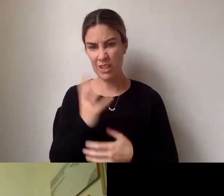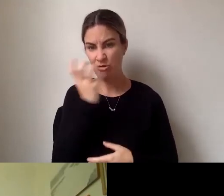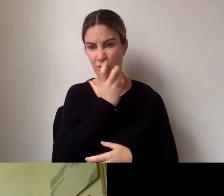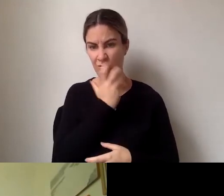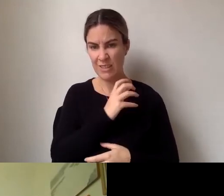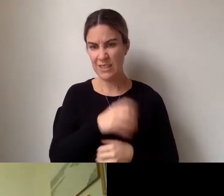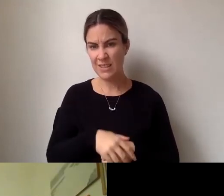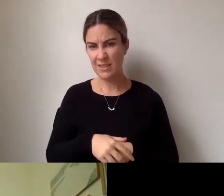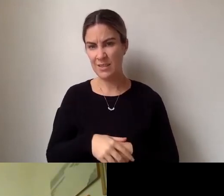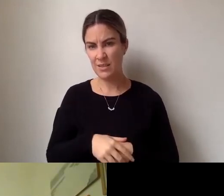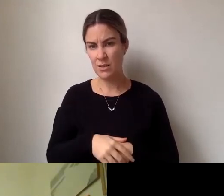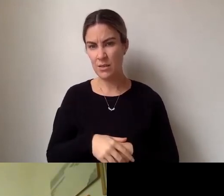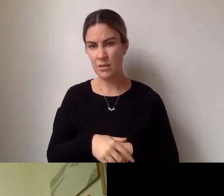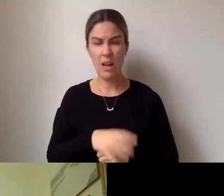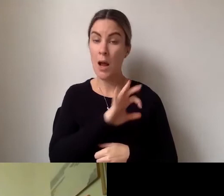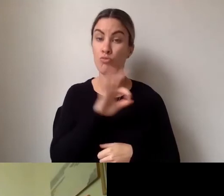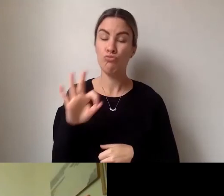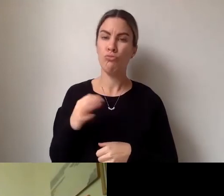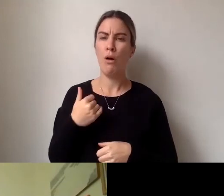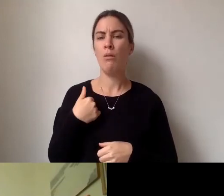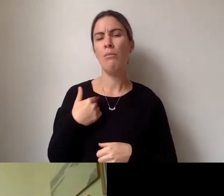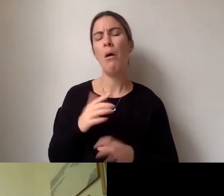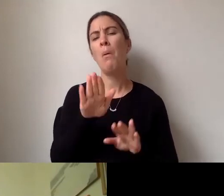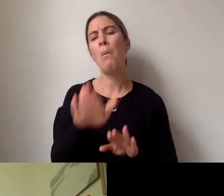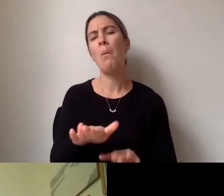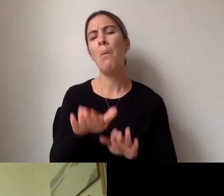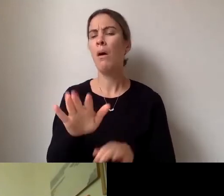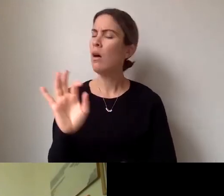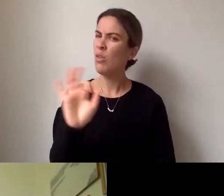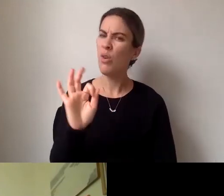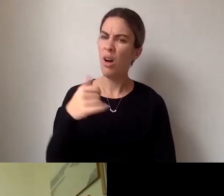And that's not an empty kind of offer of sympathy either. It's -